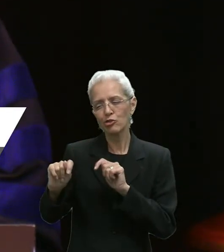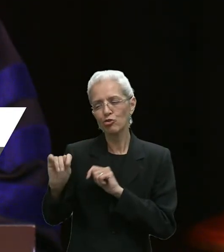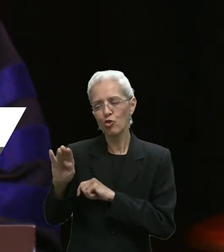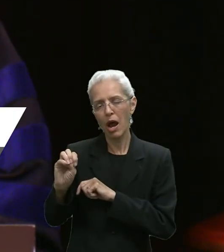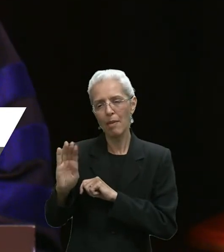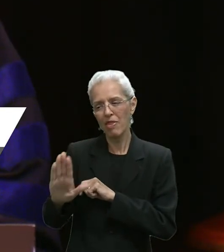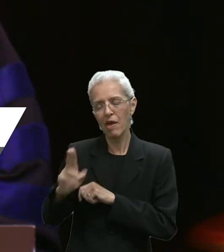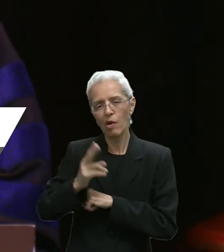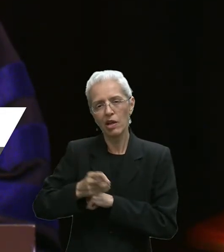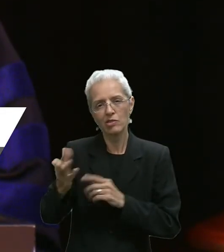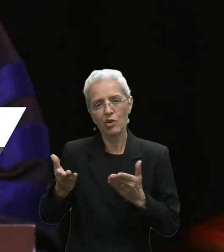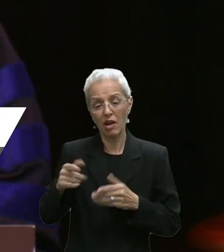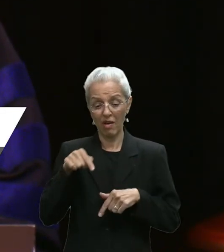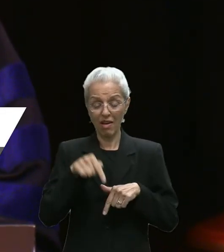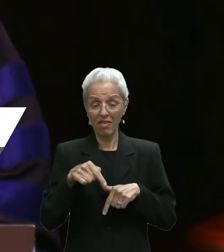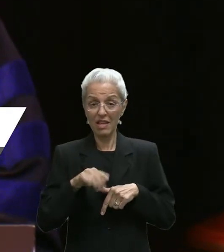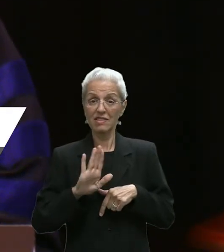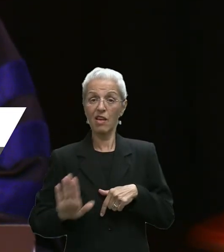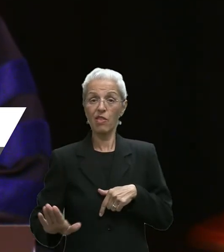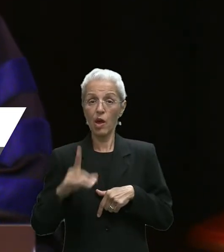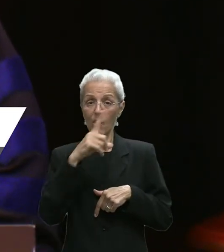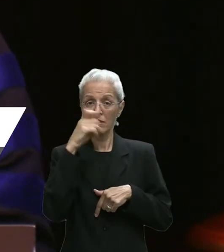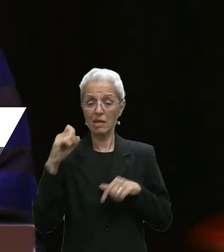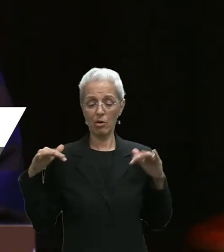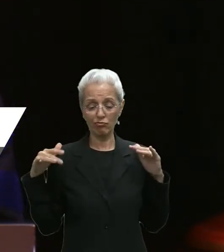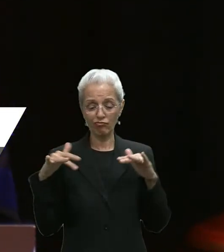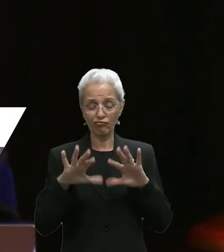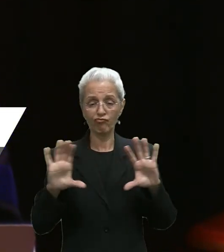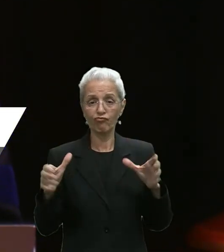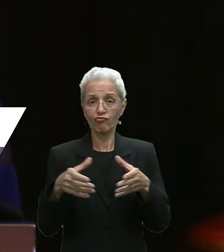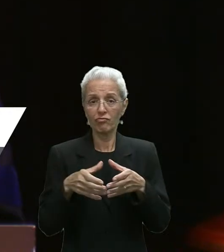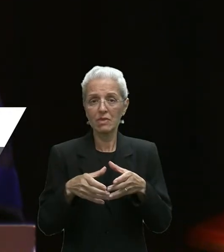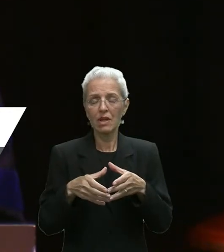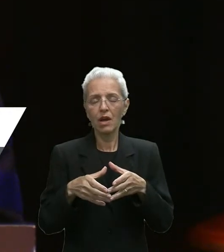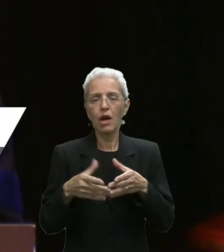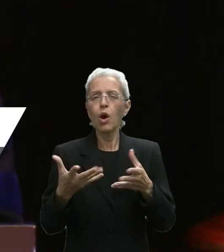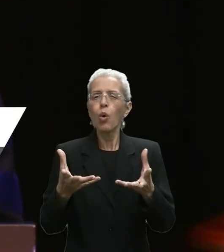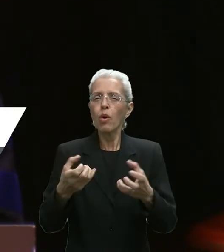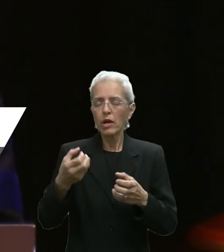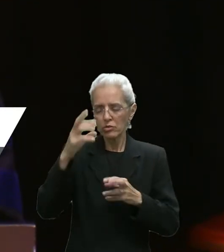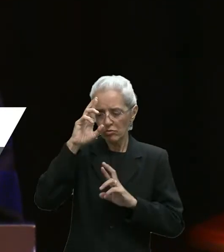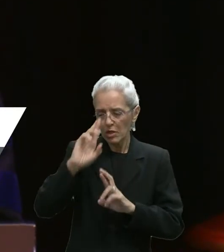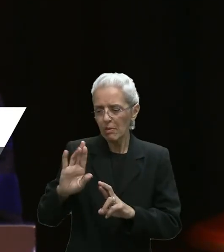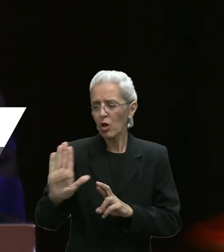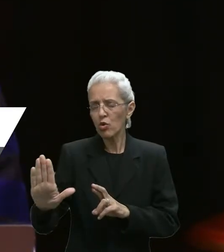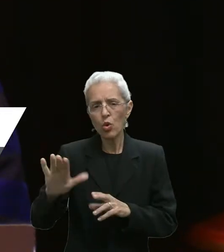we call this power -- so whatever our beliefs may be,